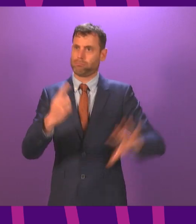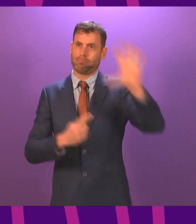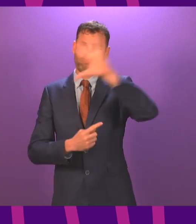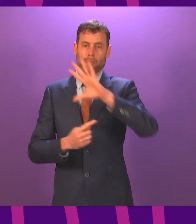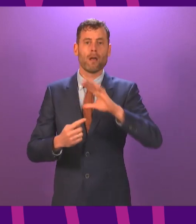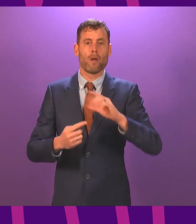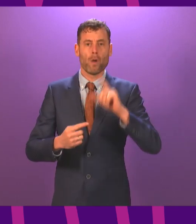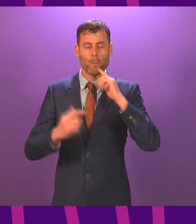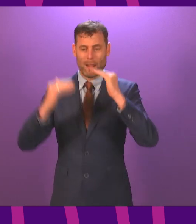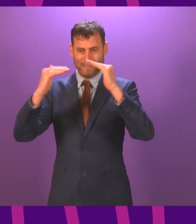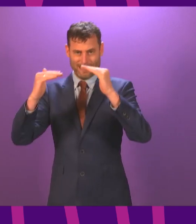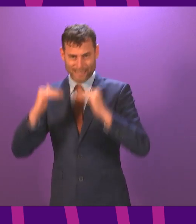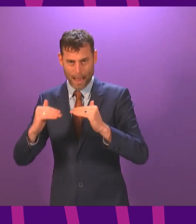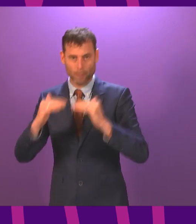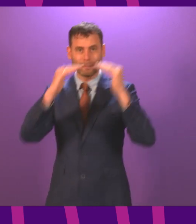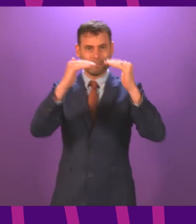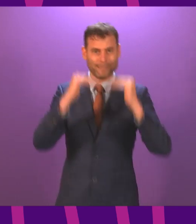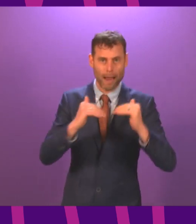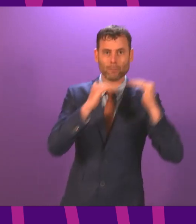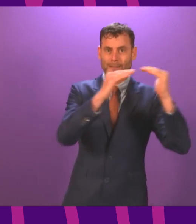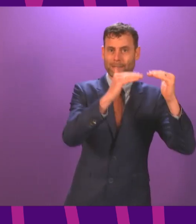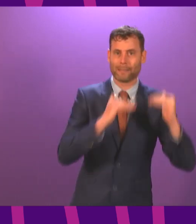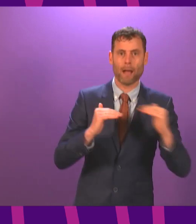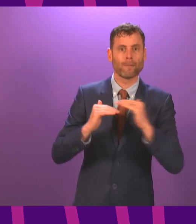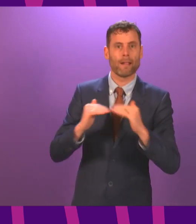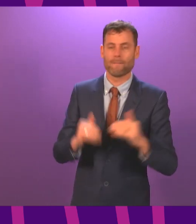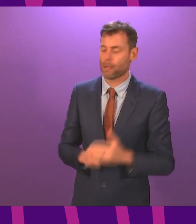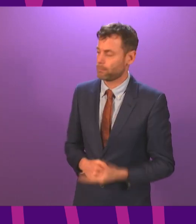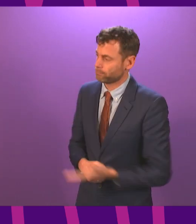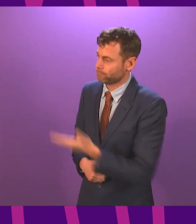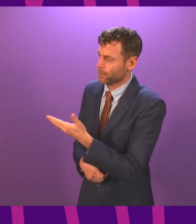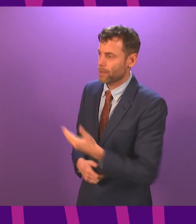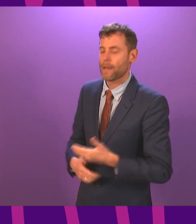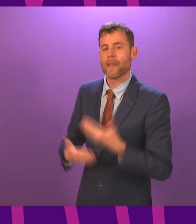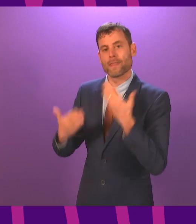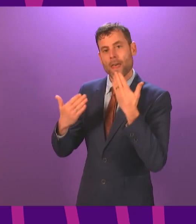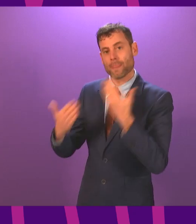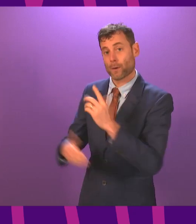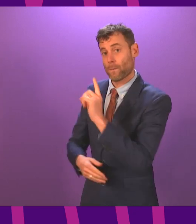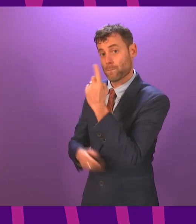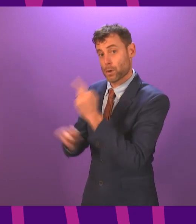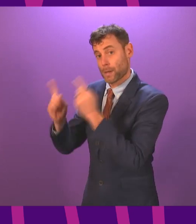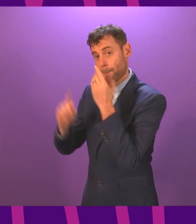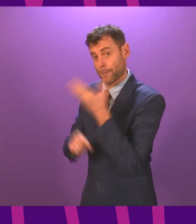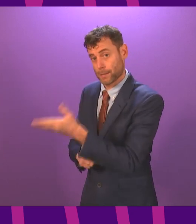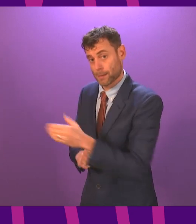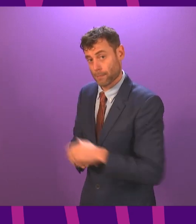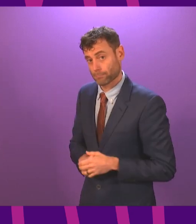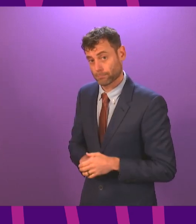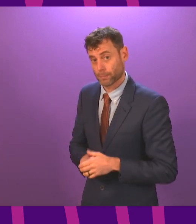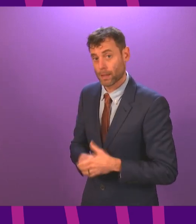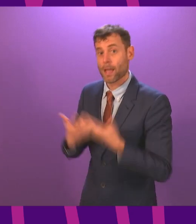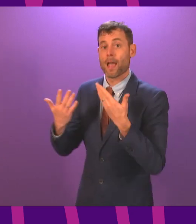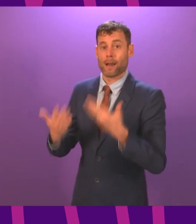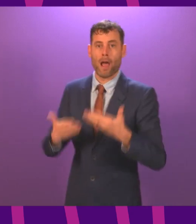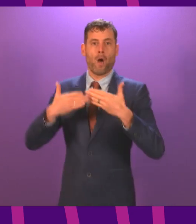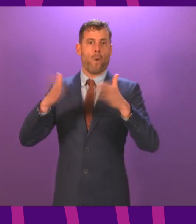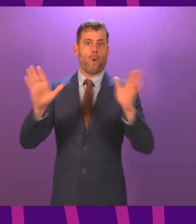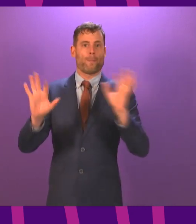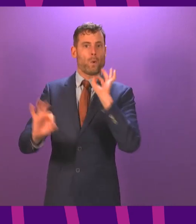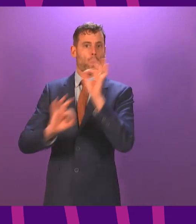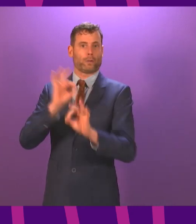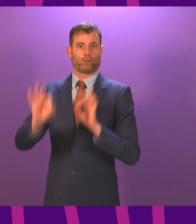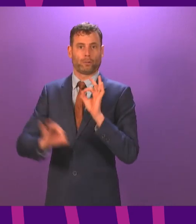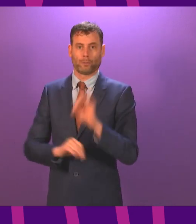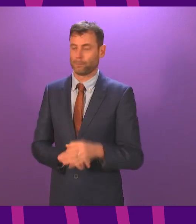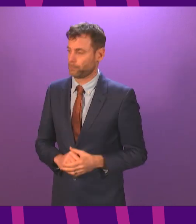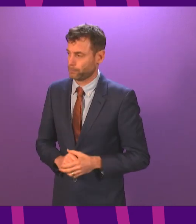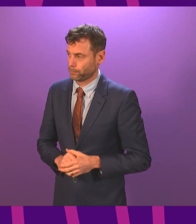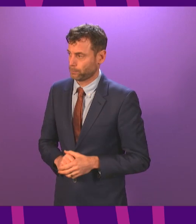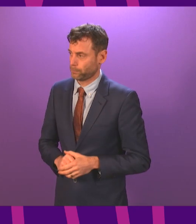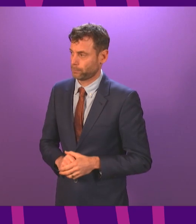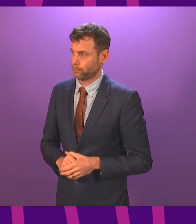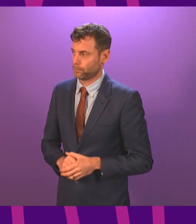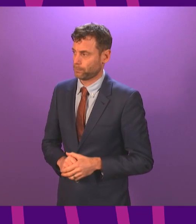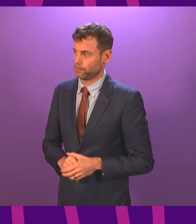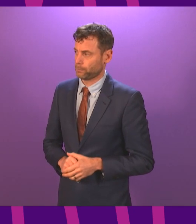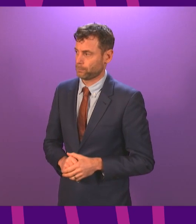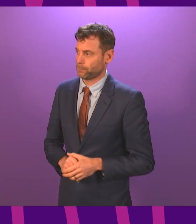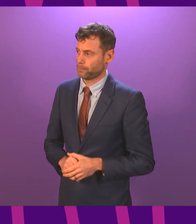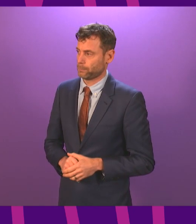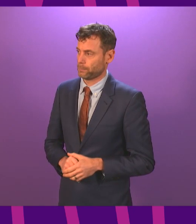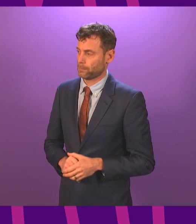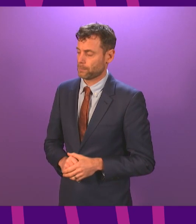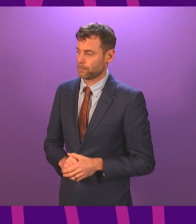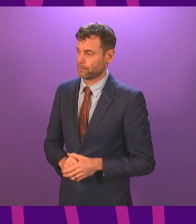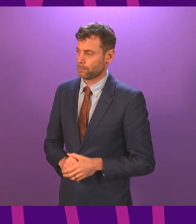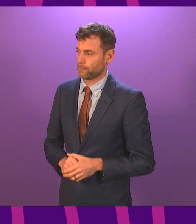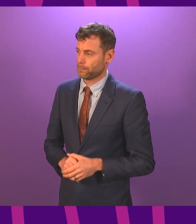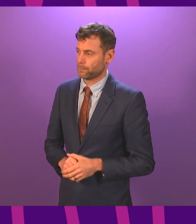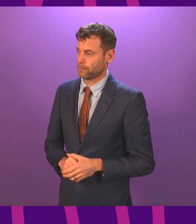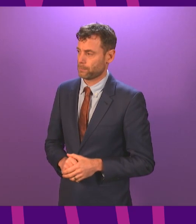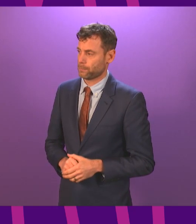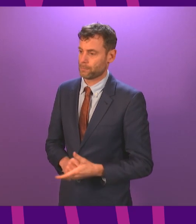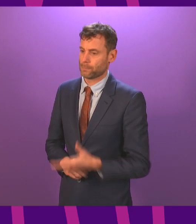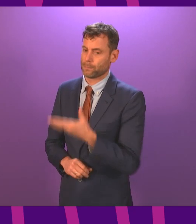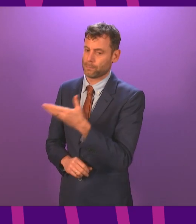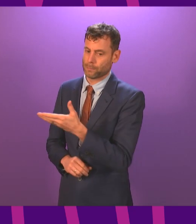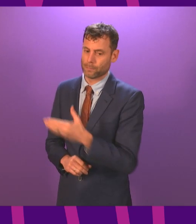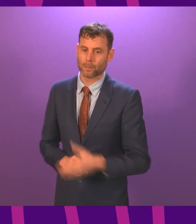the country to come down into lower levels of restrictions in the future.